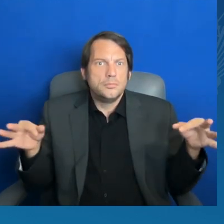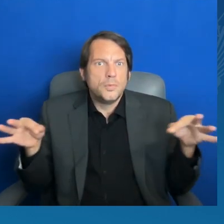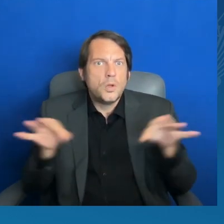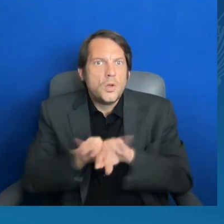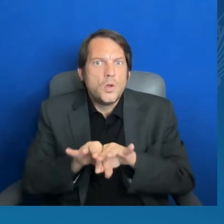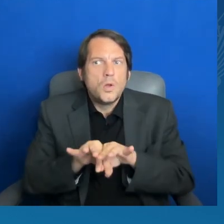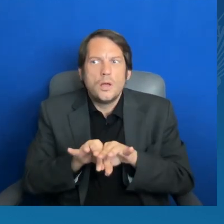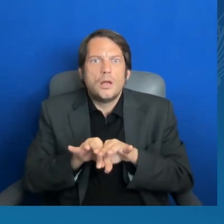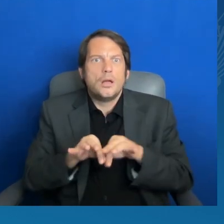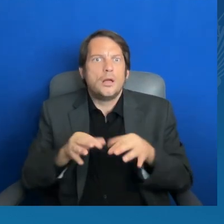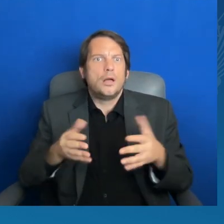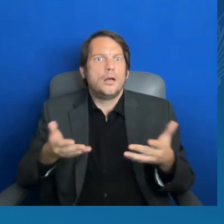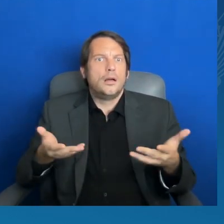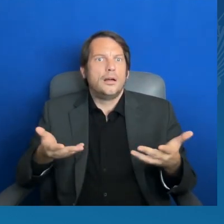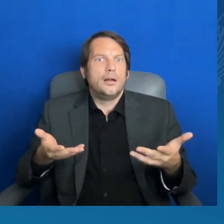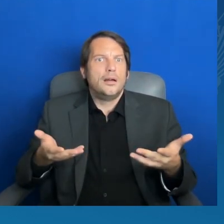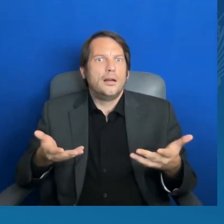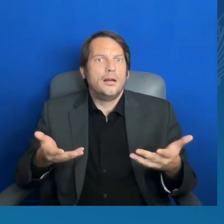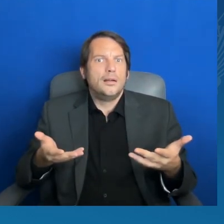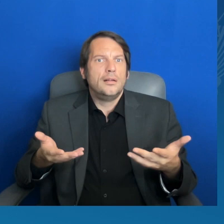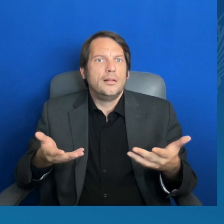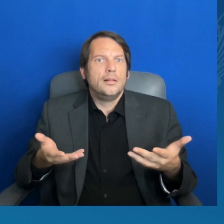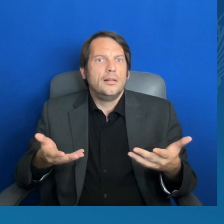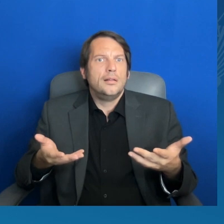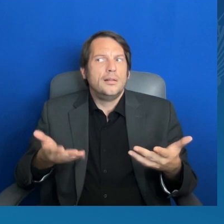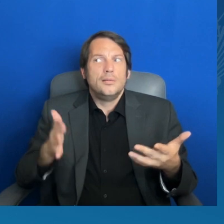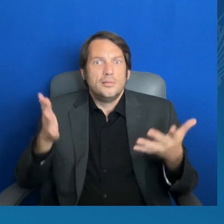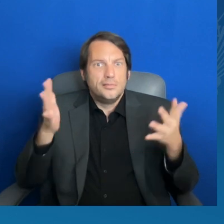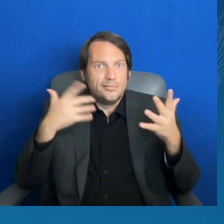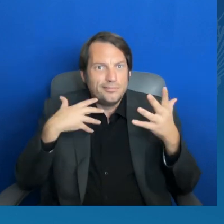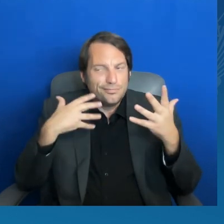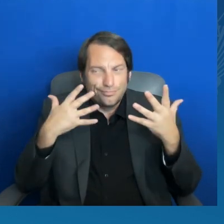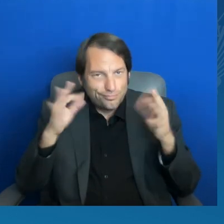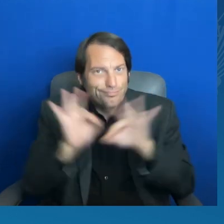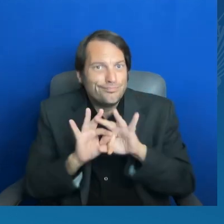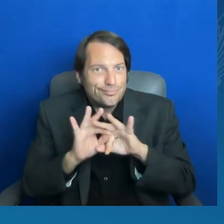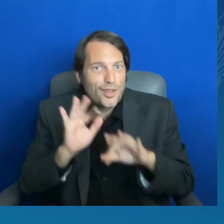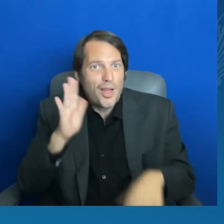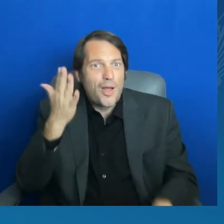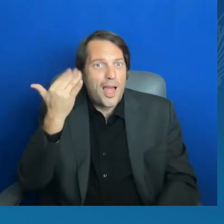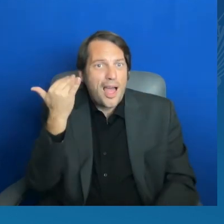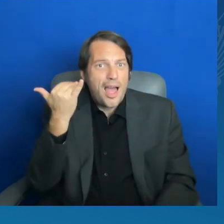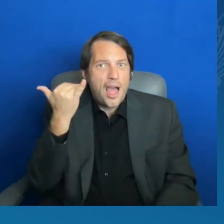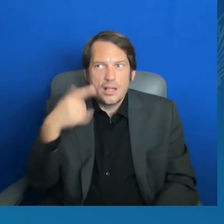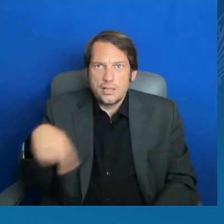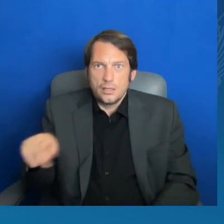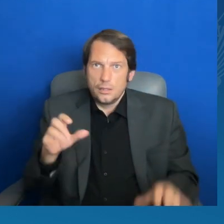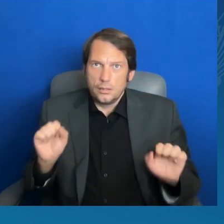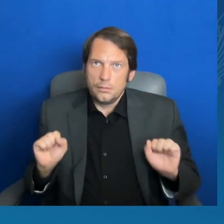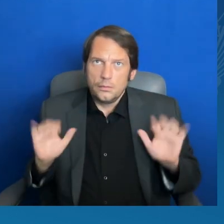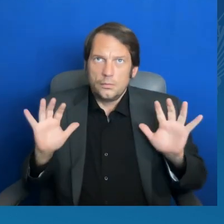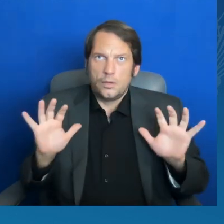Because you are putting the pressure on the folks who are on the inside to act. It matters.